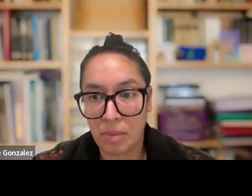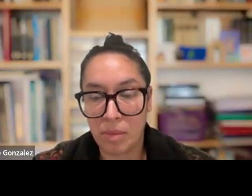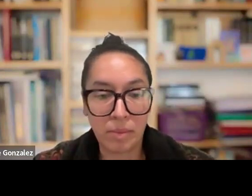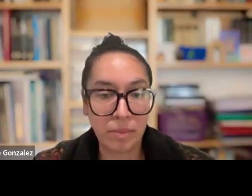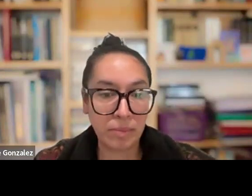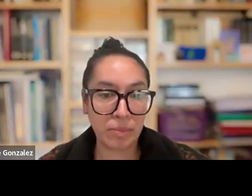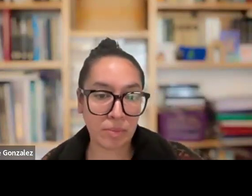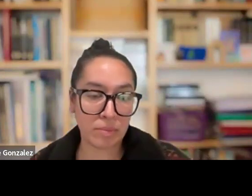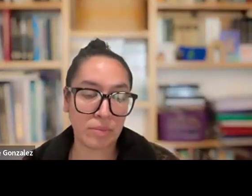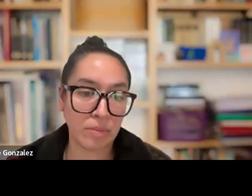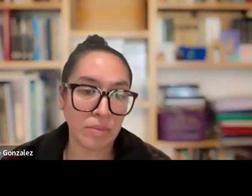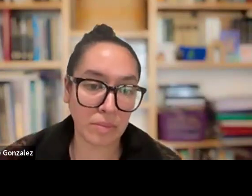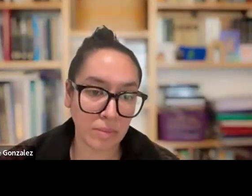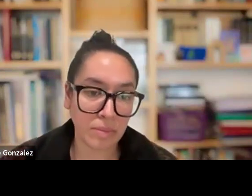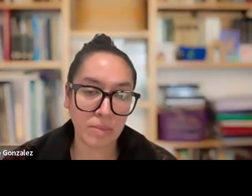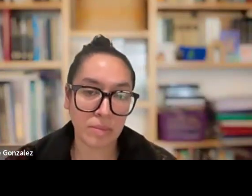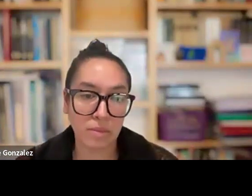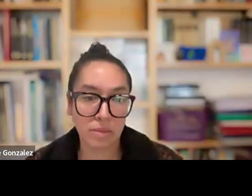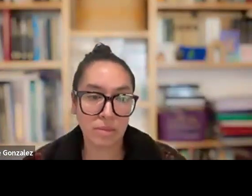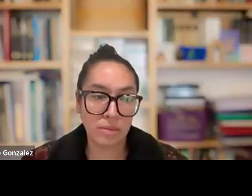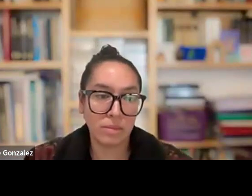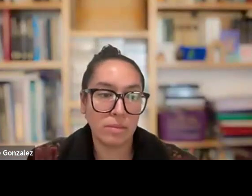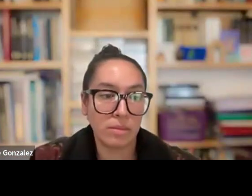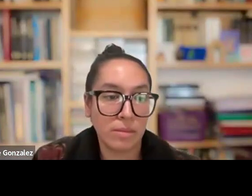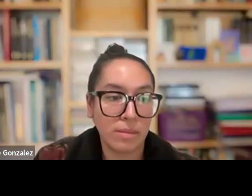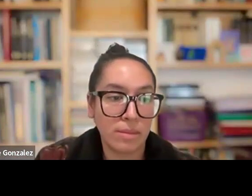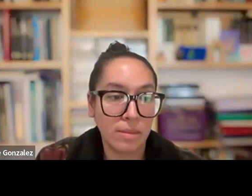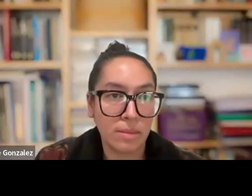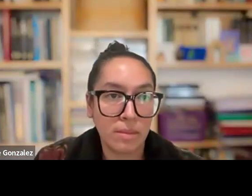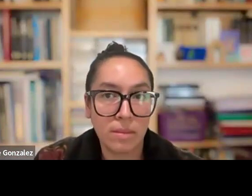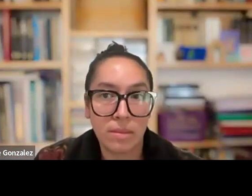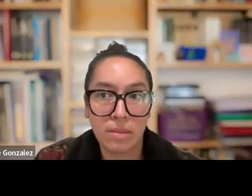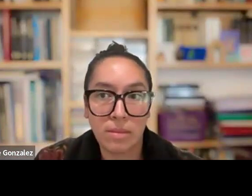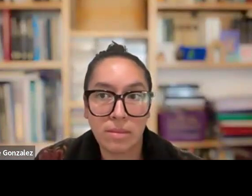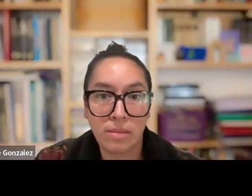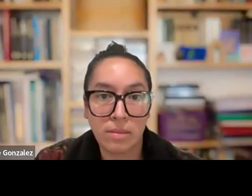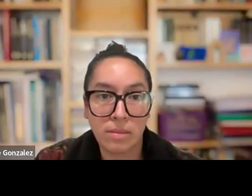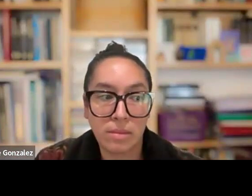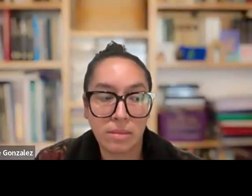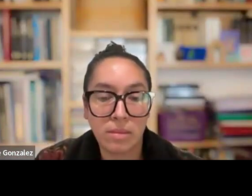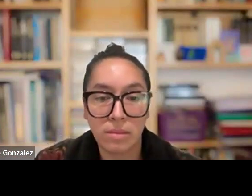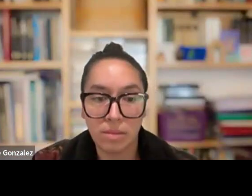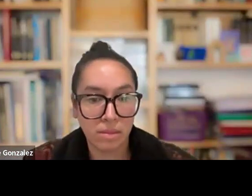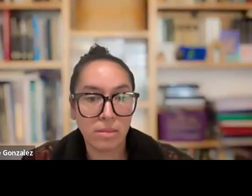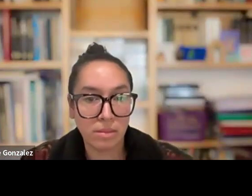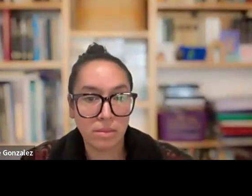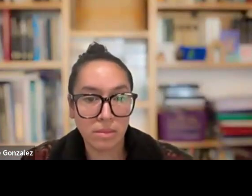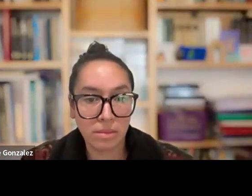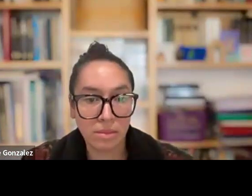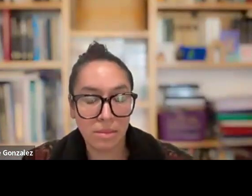the bulk of the work is gonna be done at the, you know the county and the local level that there are